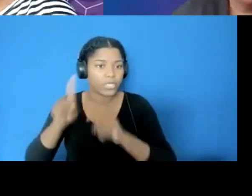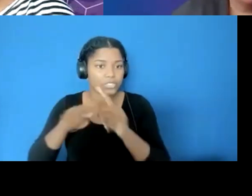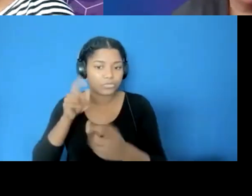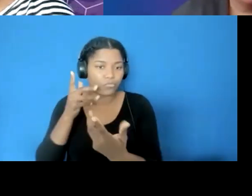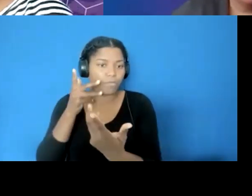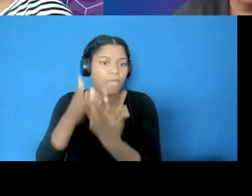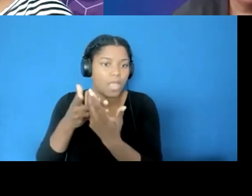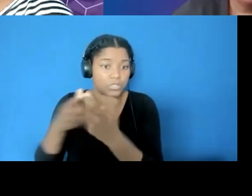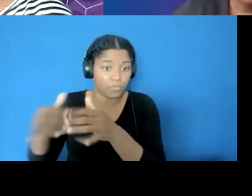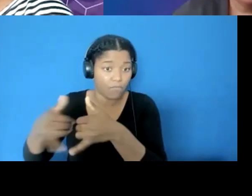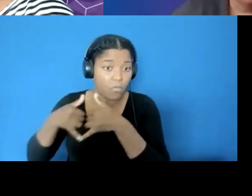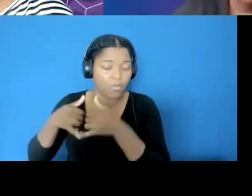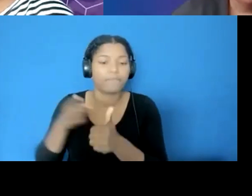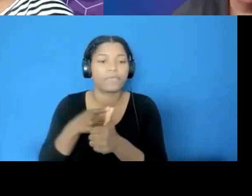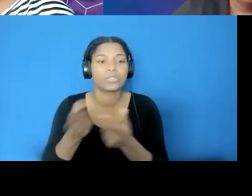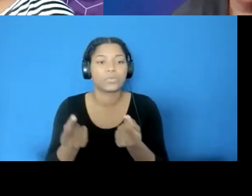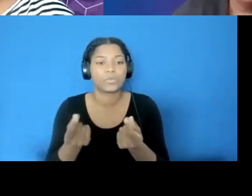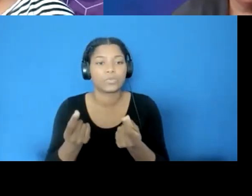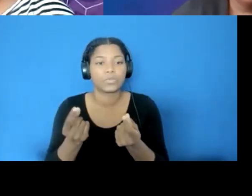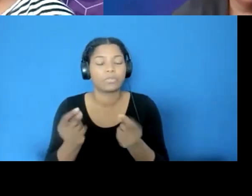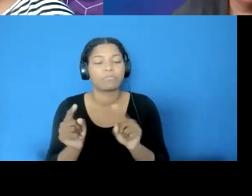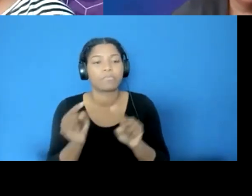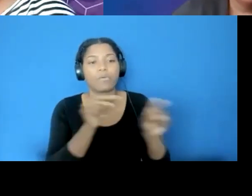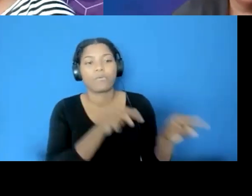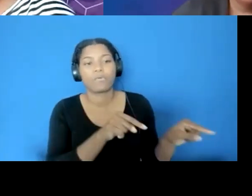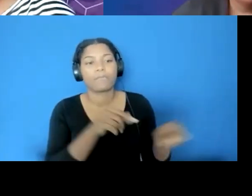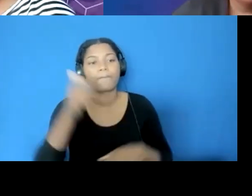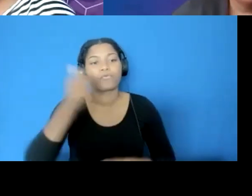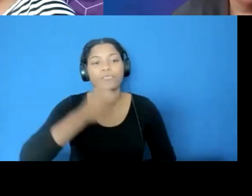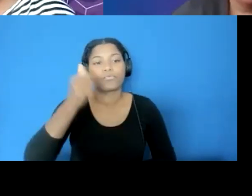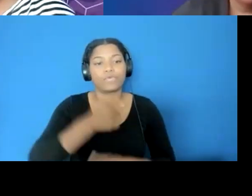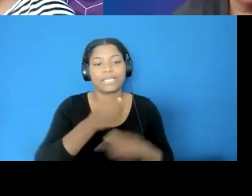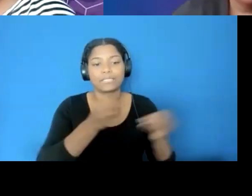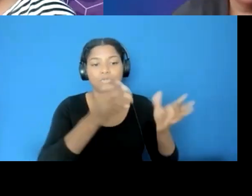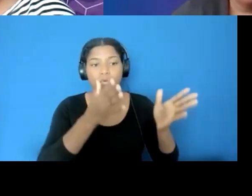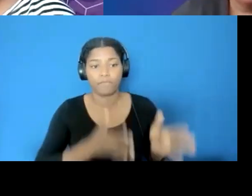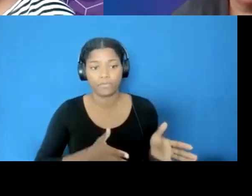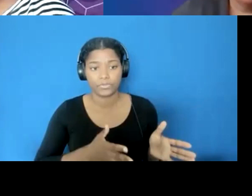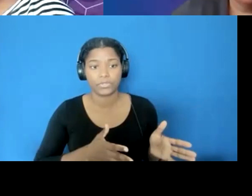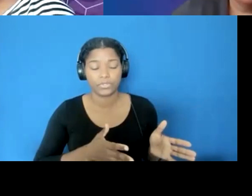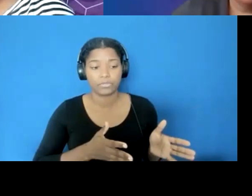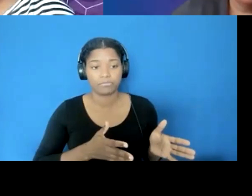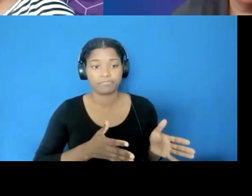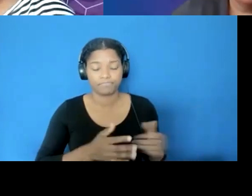the first thing you want to do is go to the grants officer that issued that award notice.